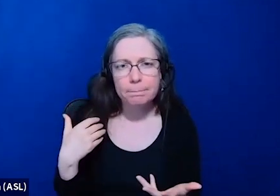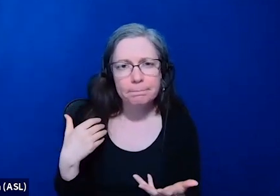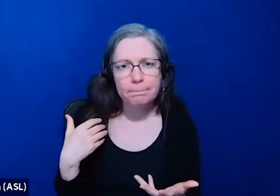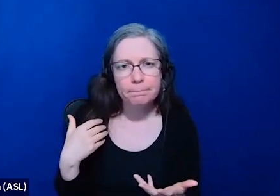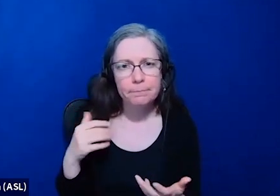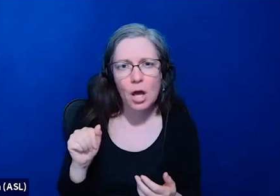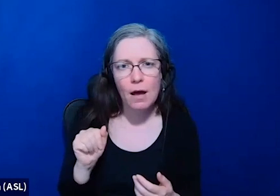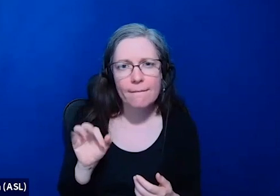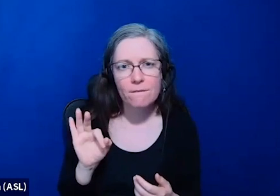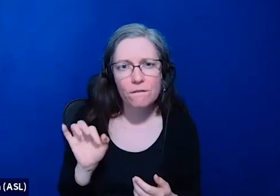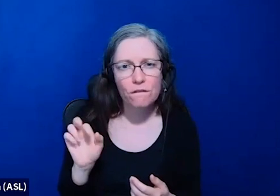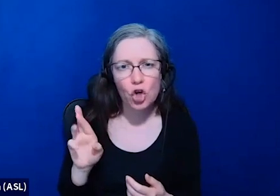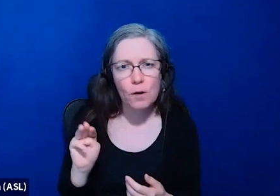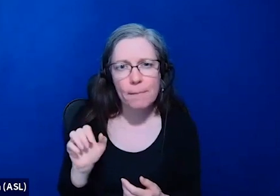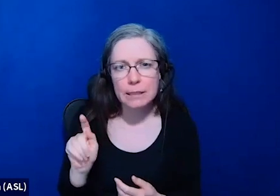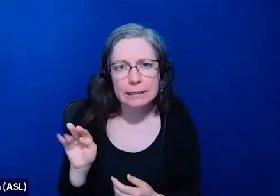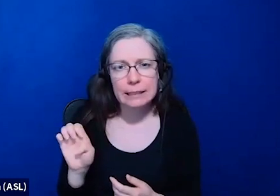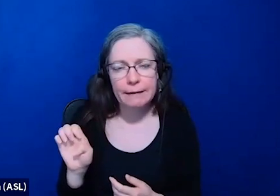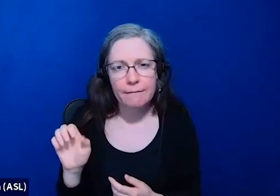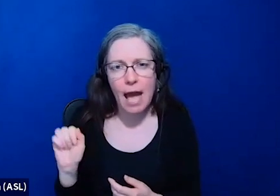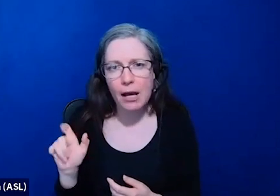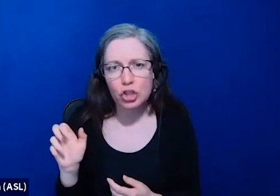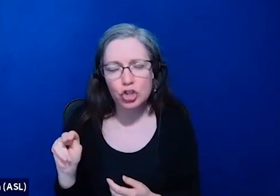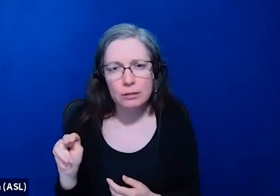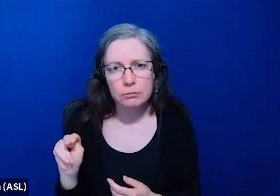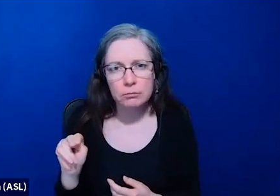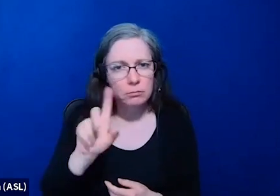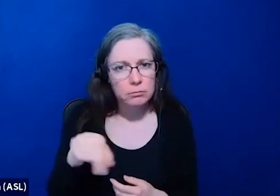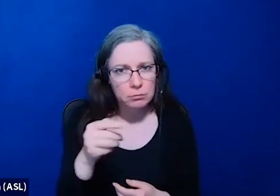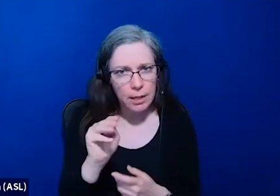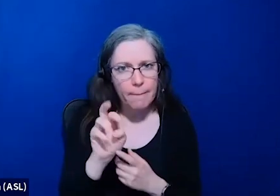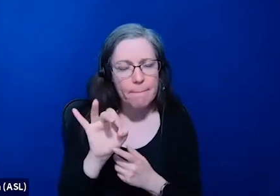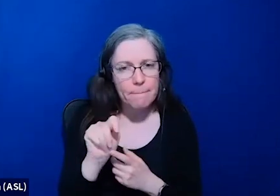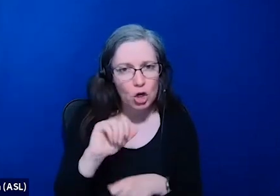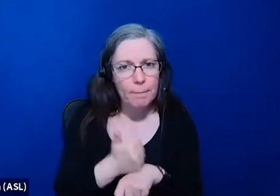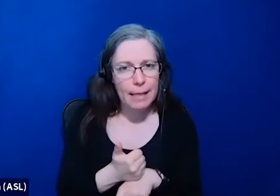gives you a flavor for the overconfidence of men